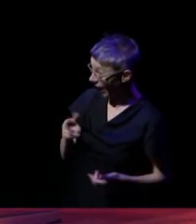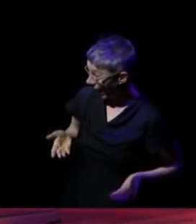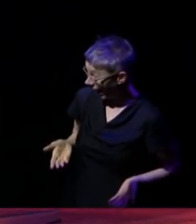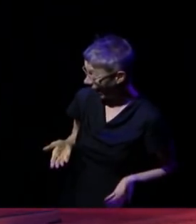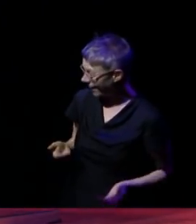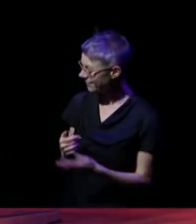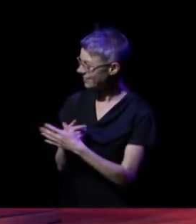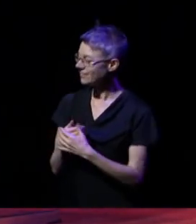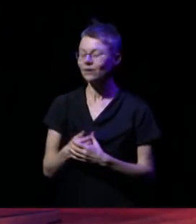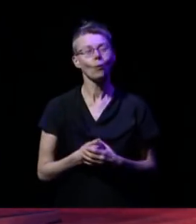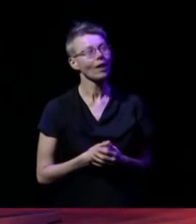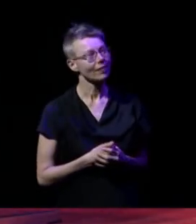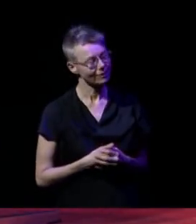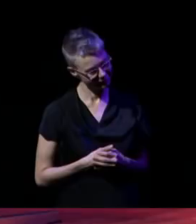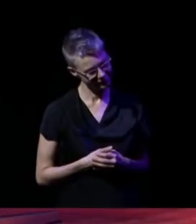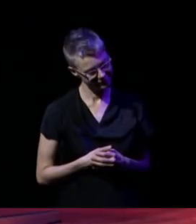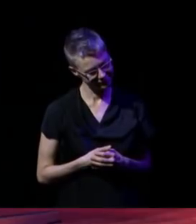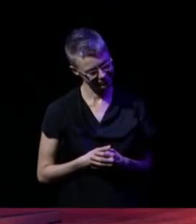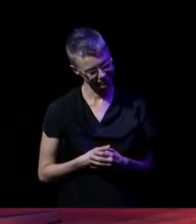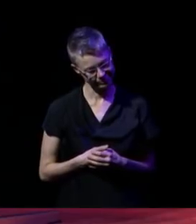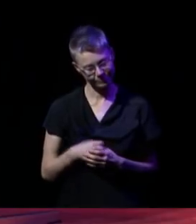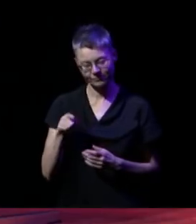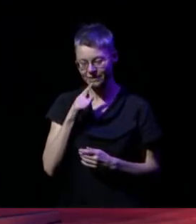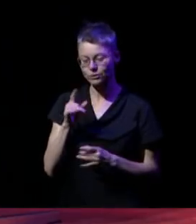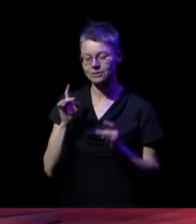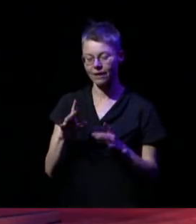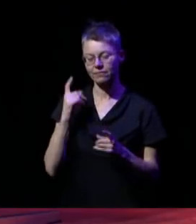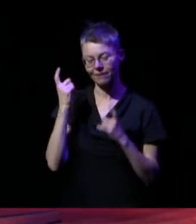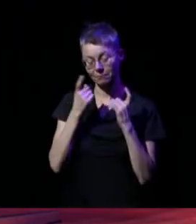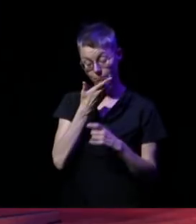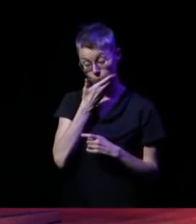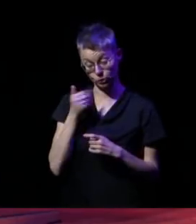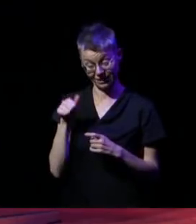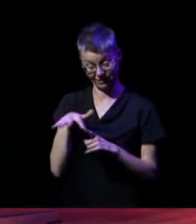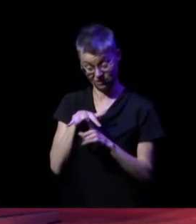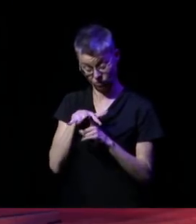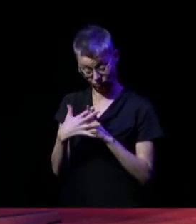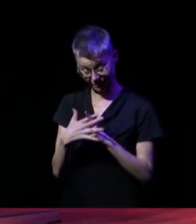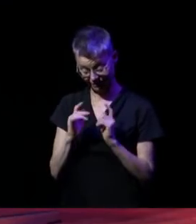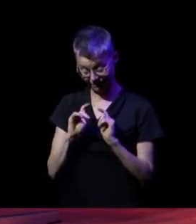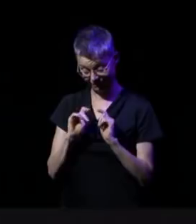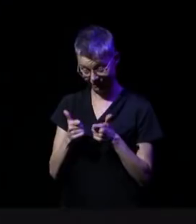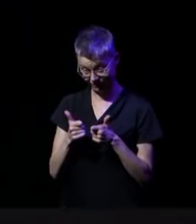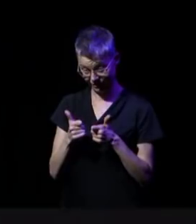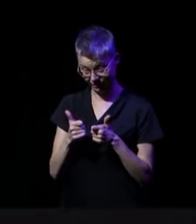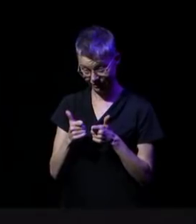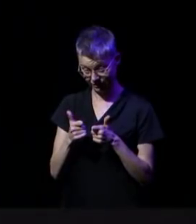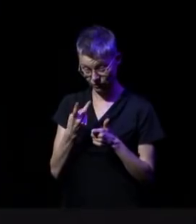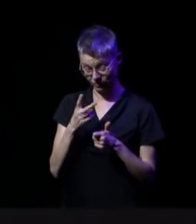Well, you started thinking about beauty in this context after the 2016 presidential election... Yes.